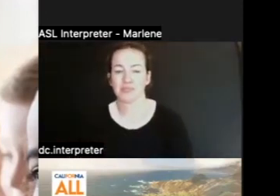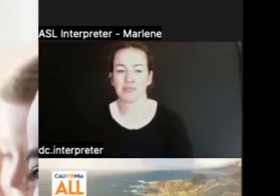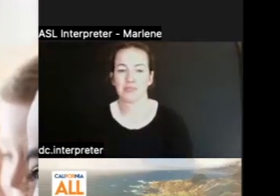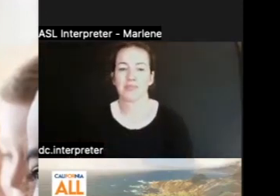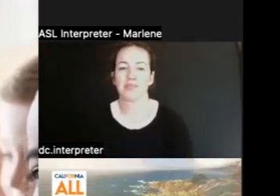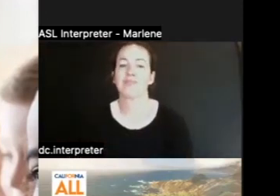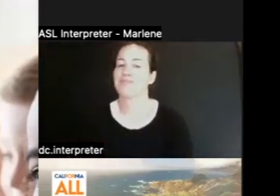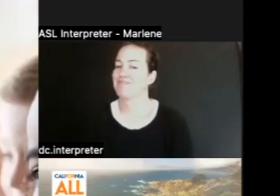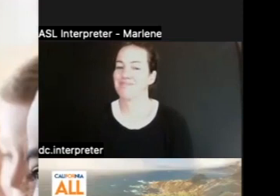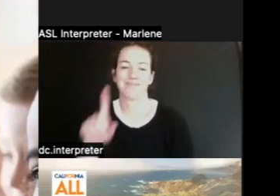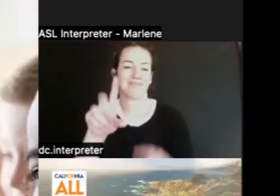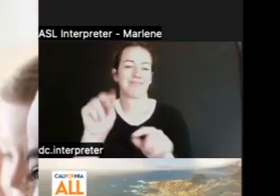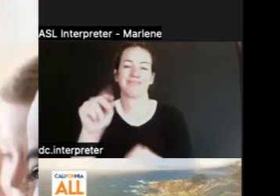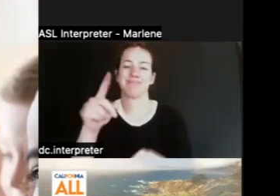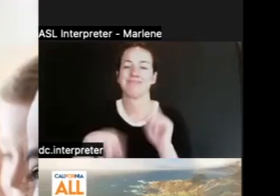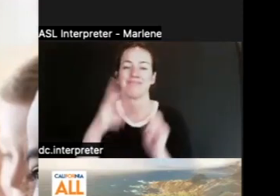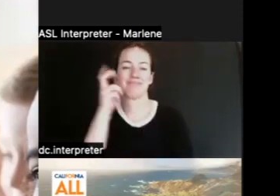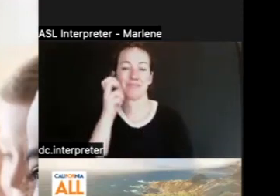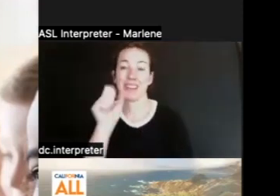No, we can't. I can see what you're putting in chat though.